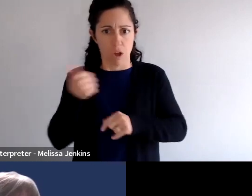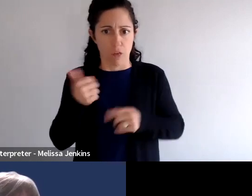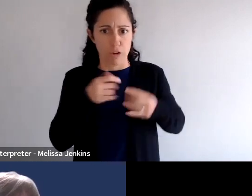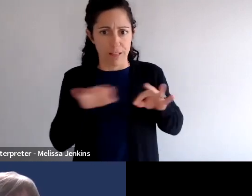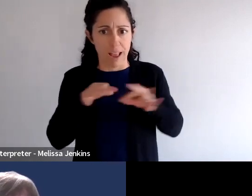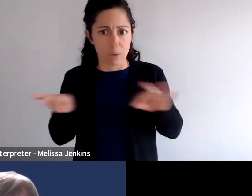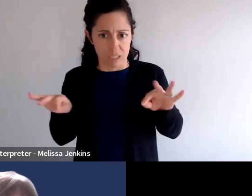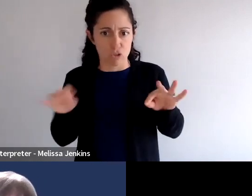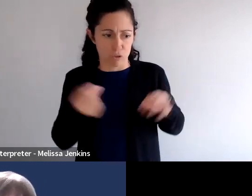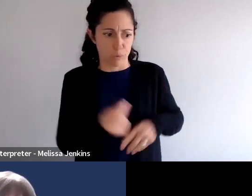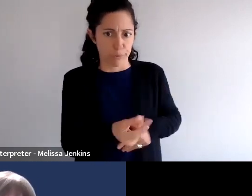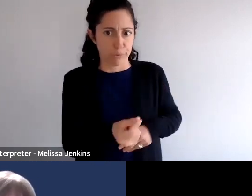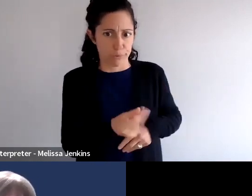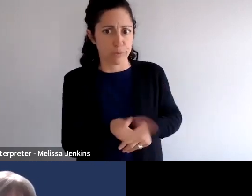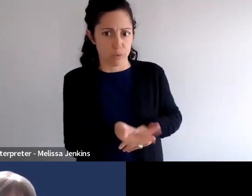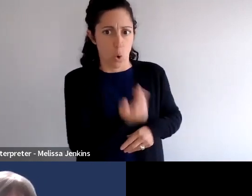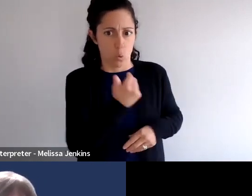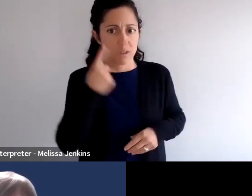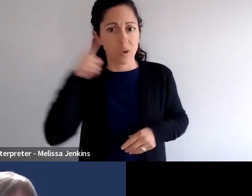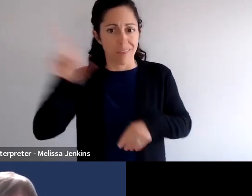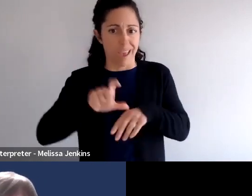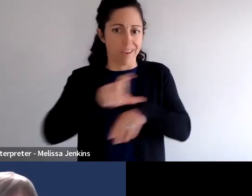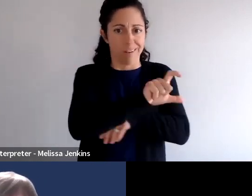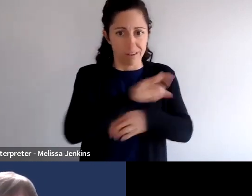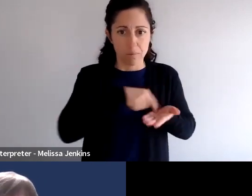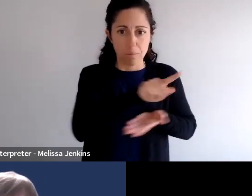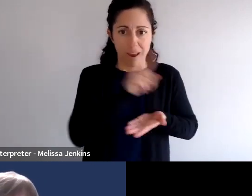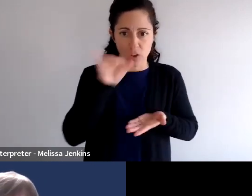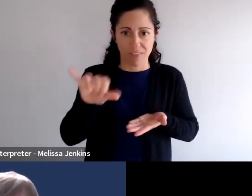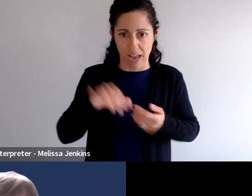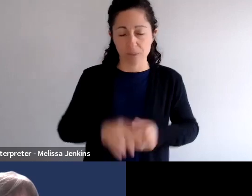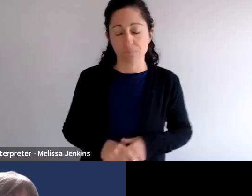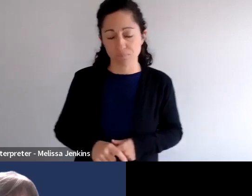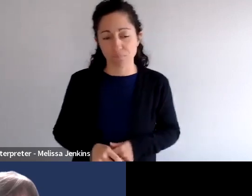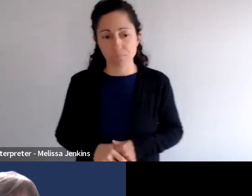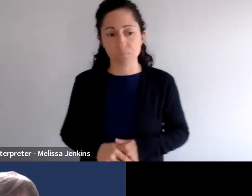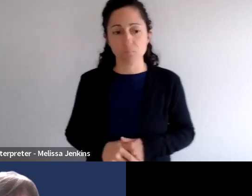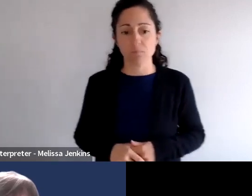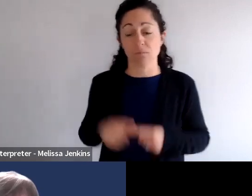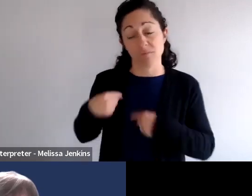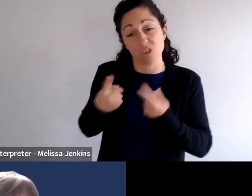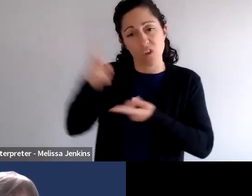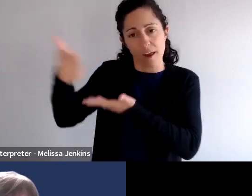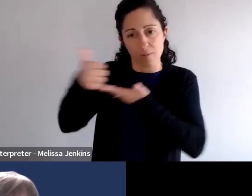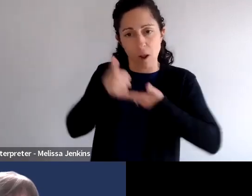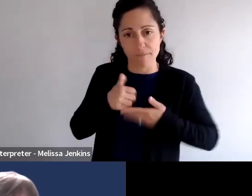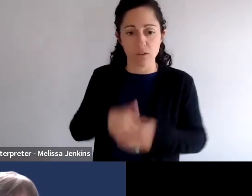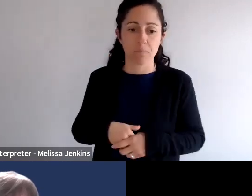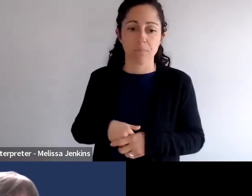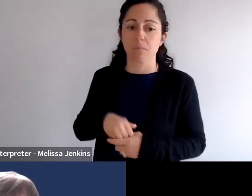Krista: Thank you. I'm going to take another question from somebody's hand raised.